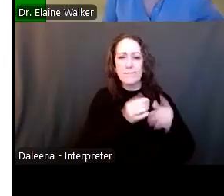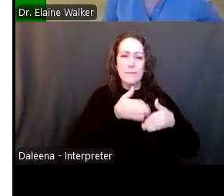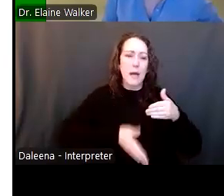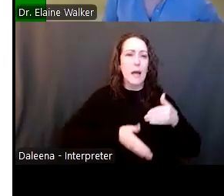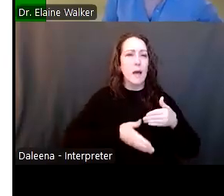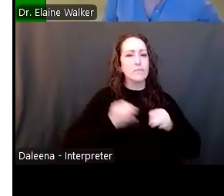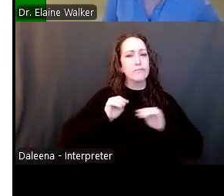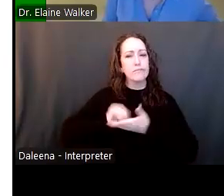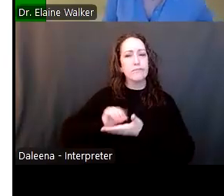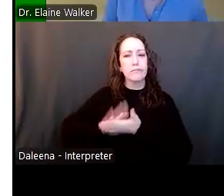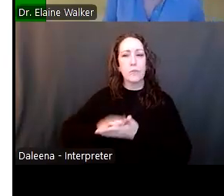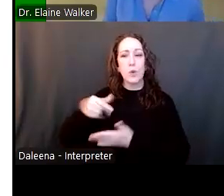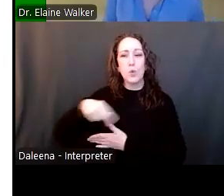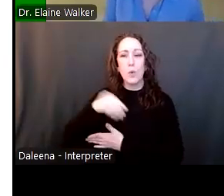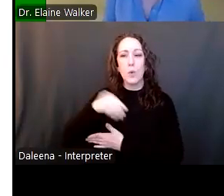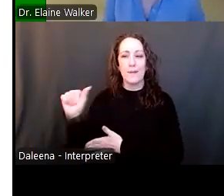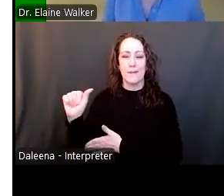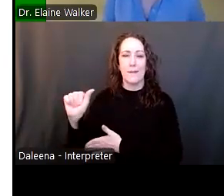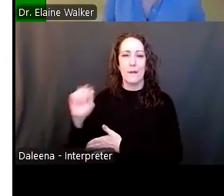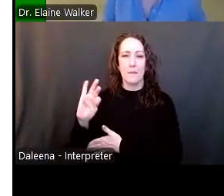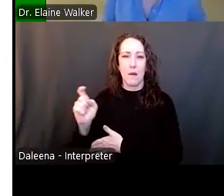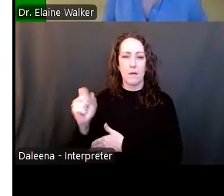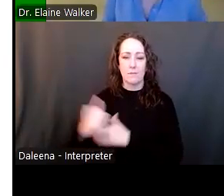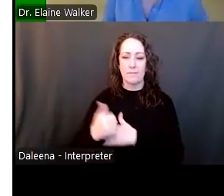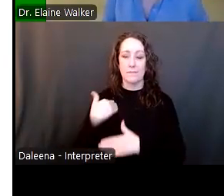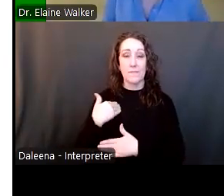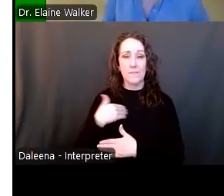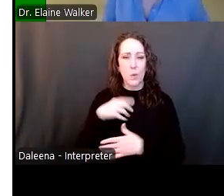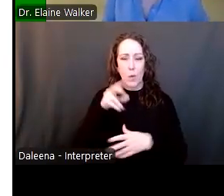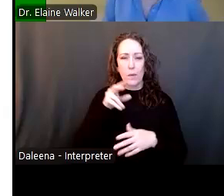the Q&A box and send them that way and we'll get through as many as we can in the last few